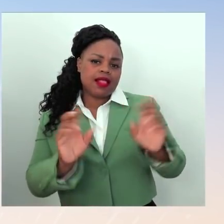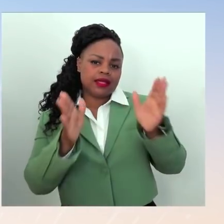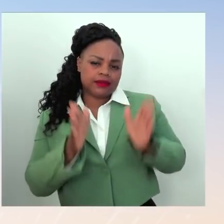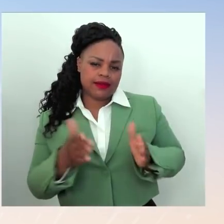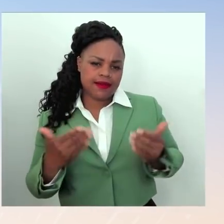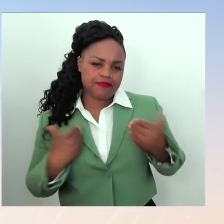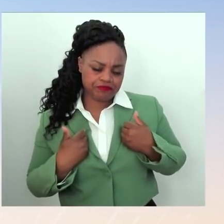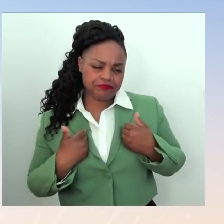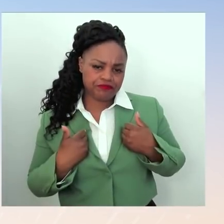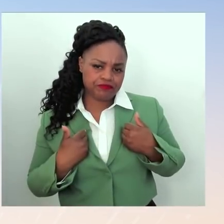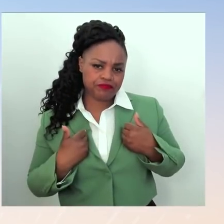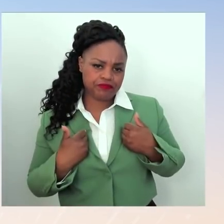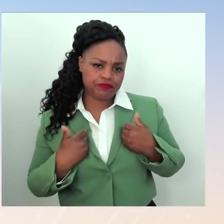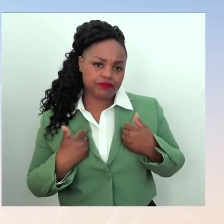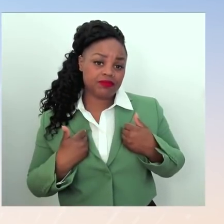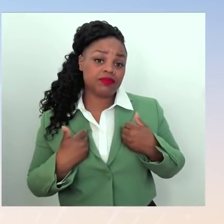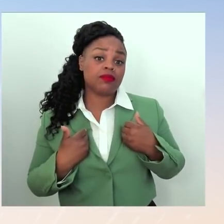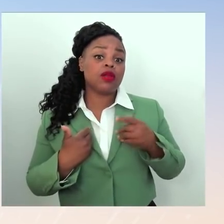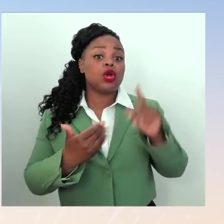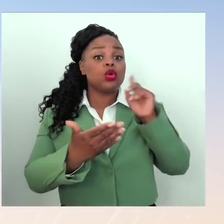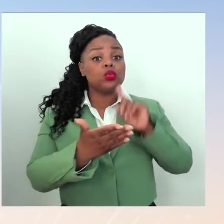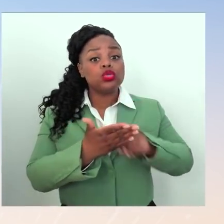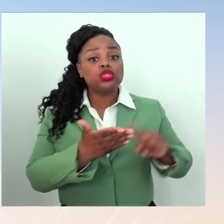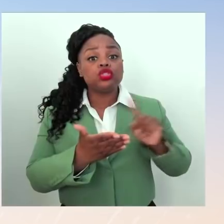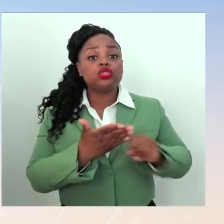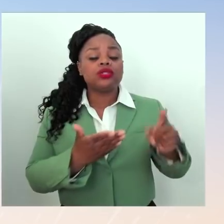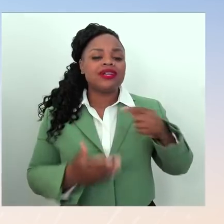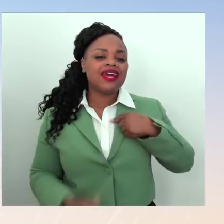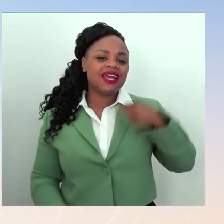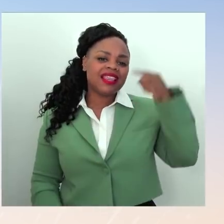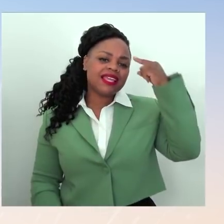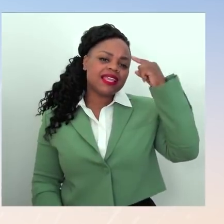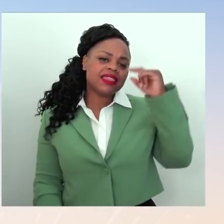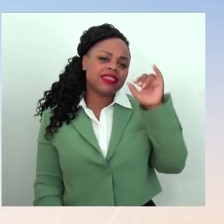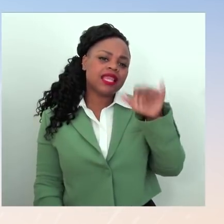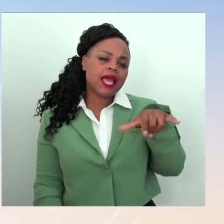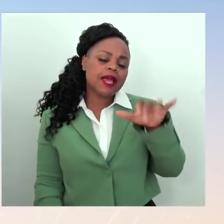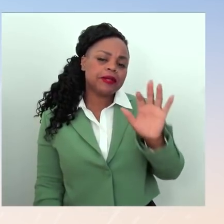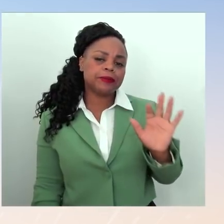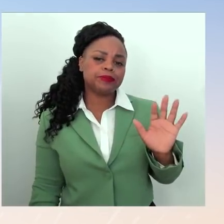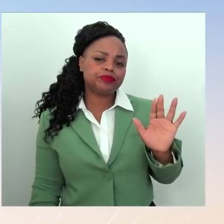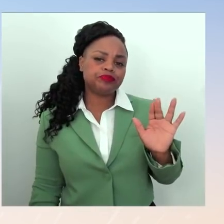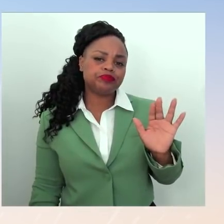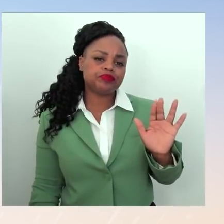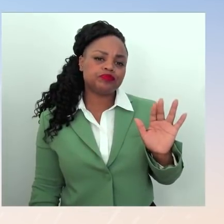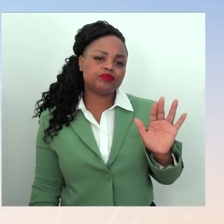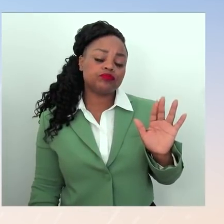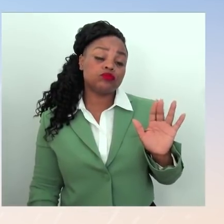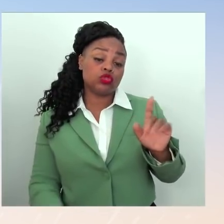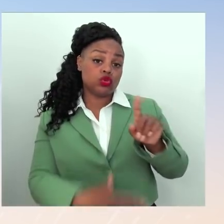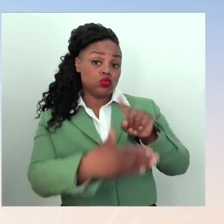what some of your colleagues were asking about -- that that is a direct result of the invasion of Ukraine.